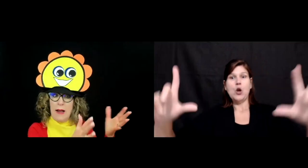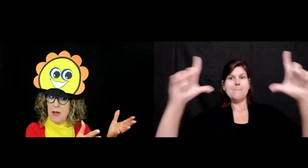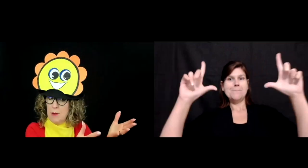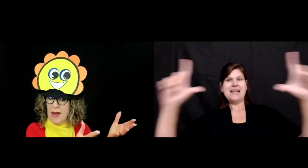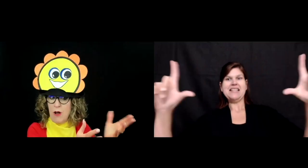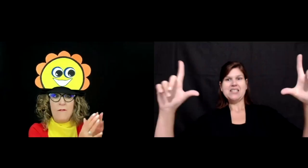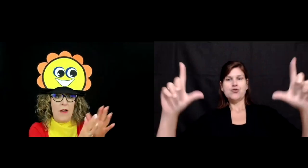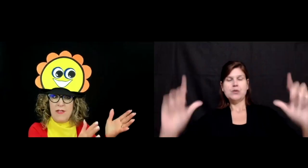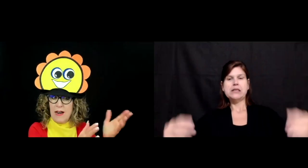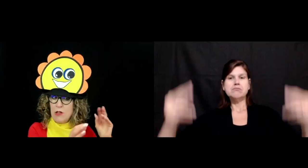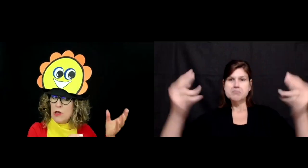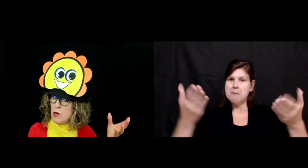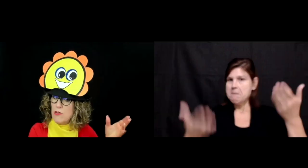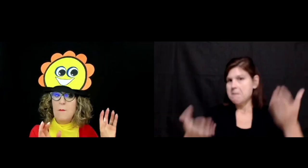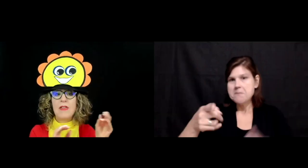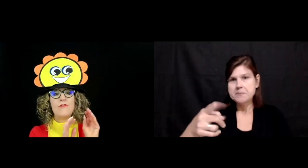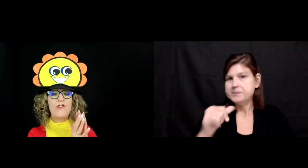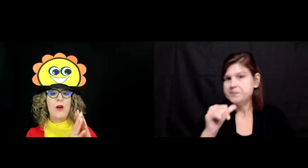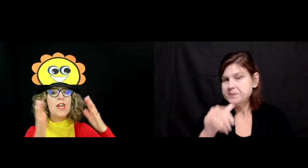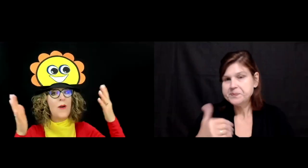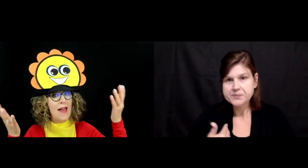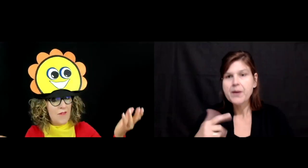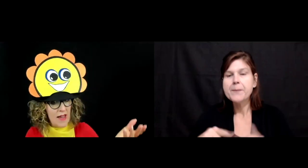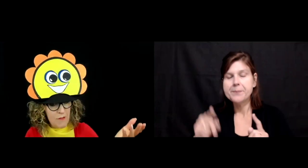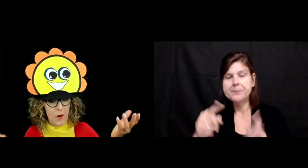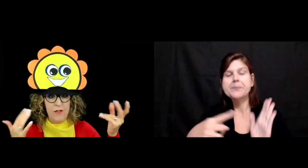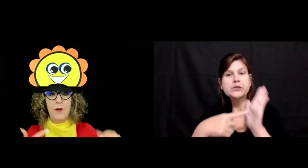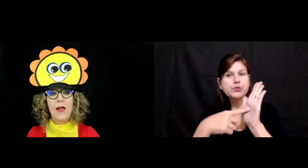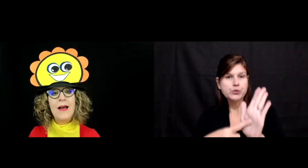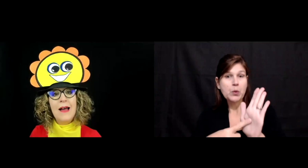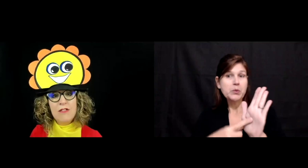and you may not have that facility to do that, but I'm just showing you, if it is possible,